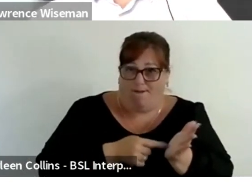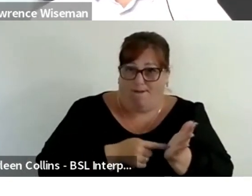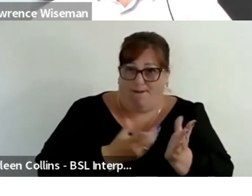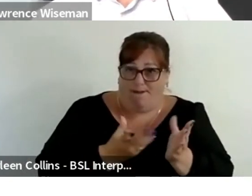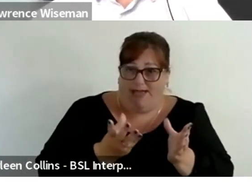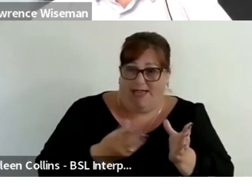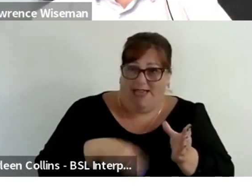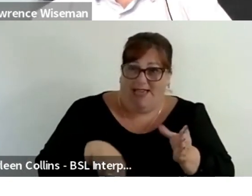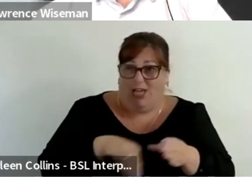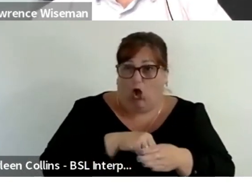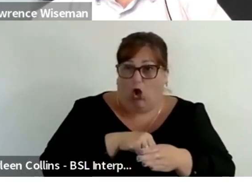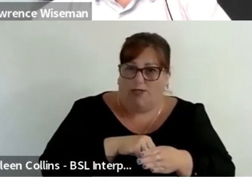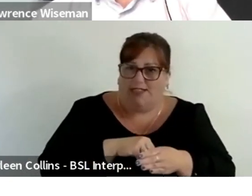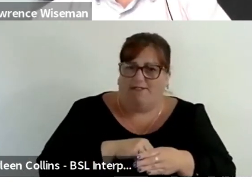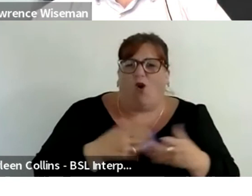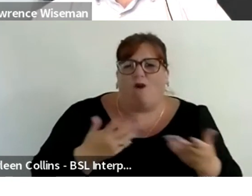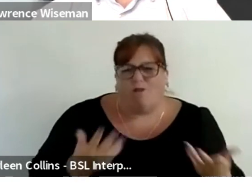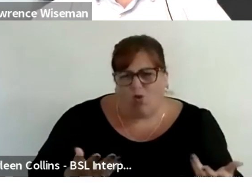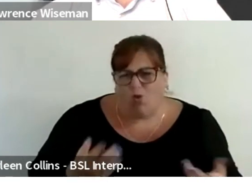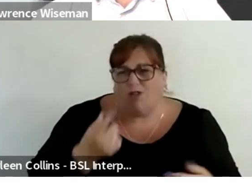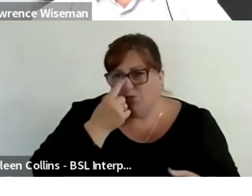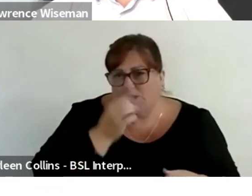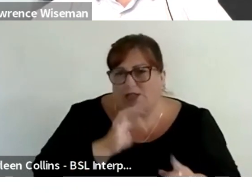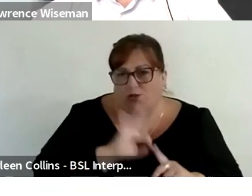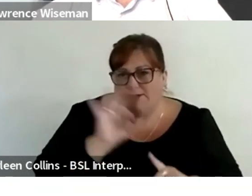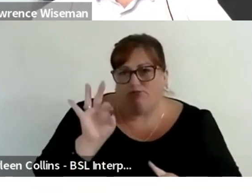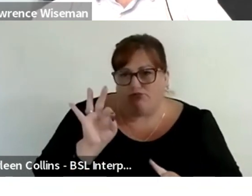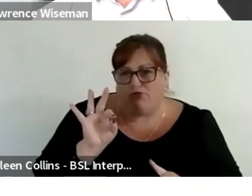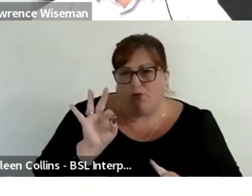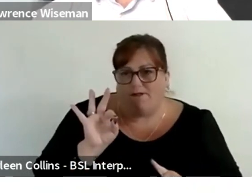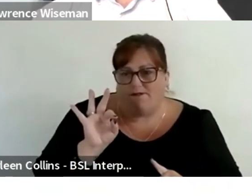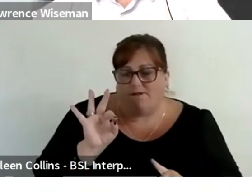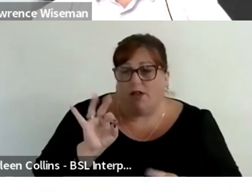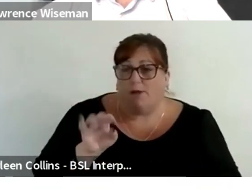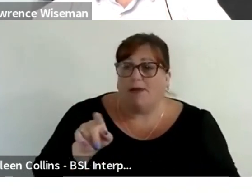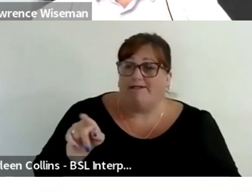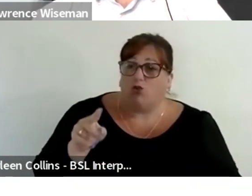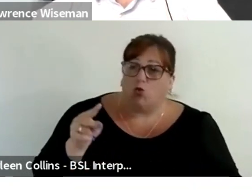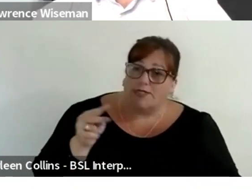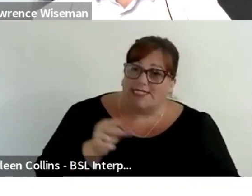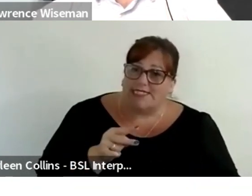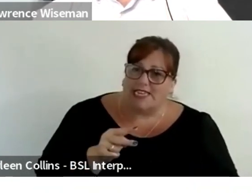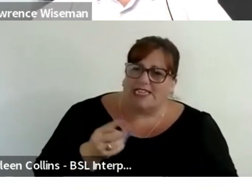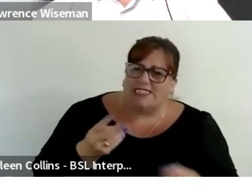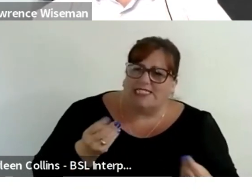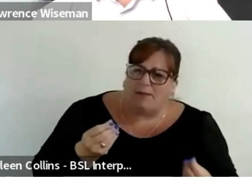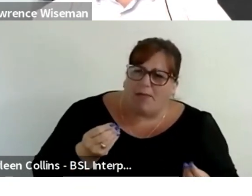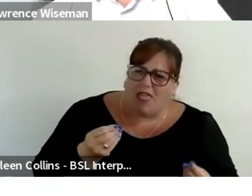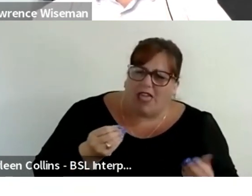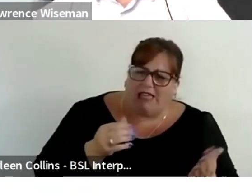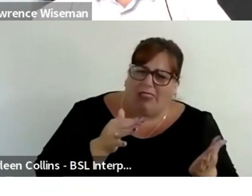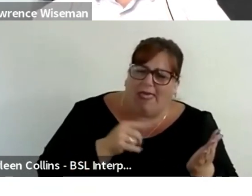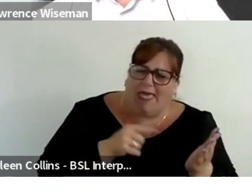There is always room for improvement on those. If you see something in a job description that feels exclusive or